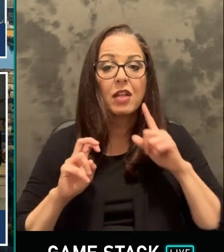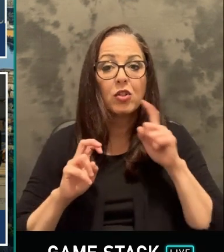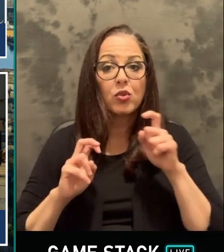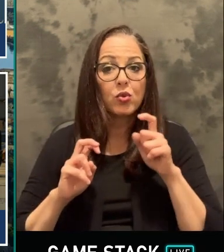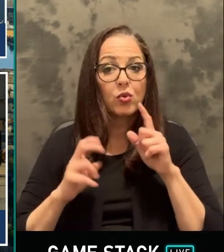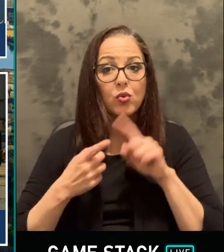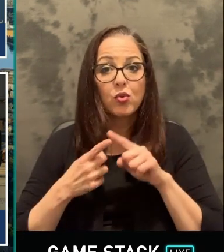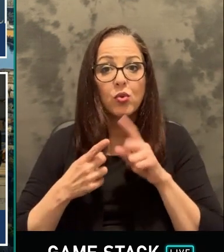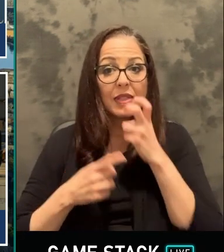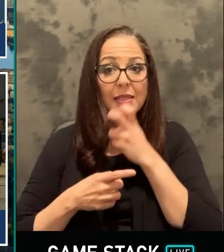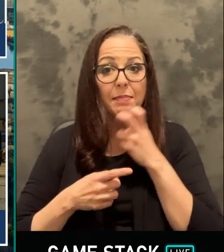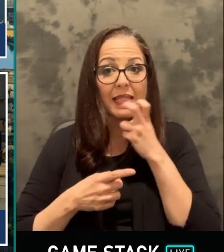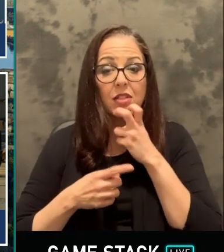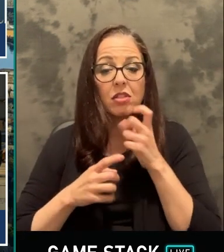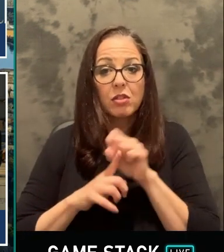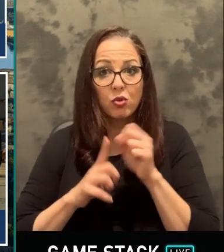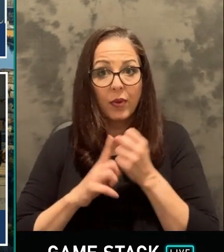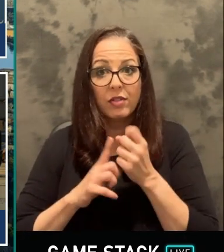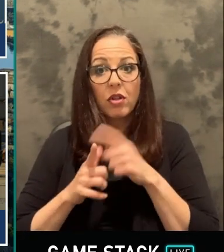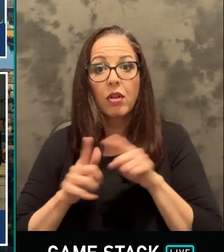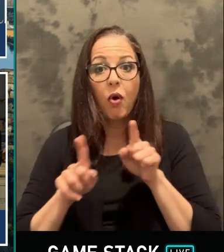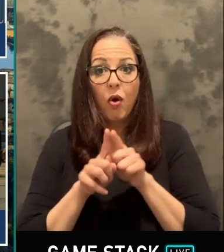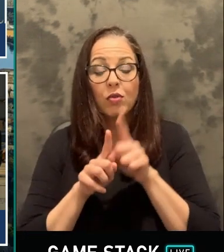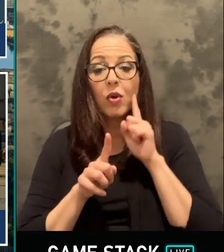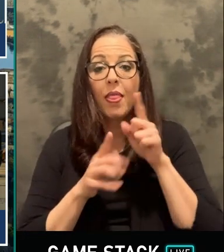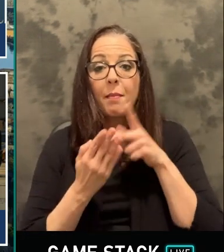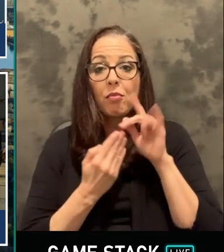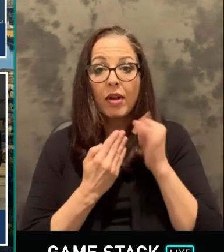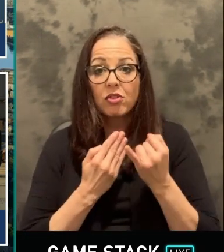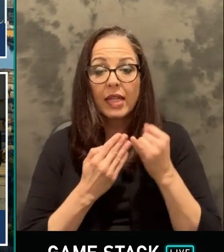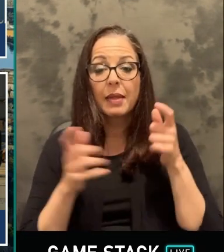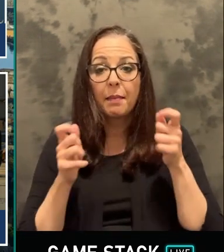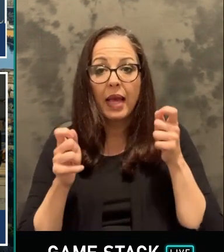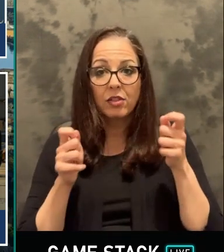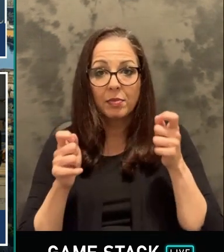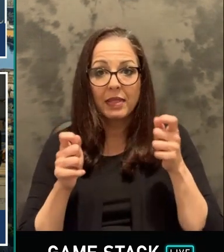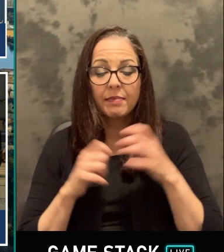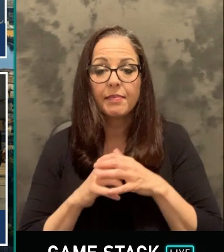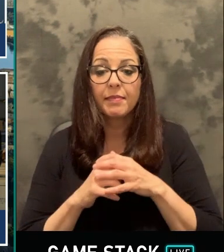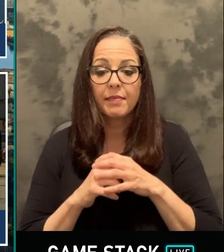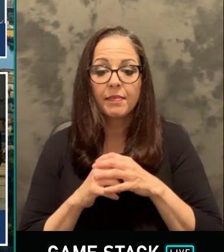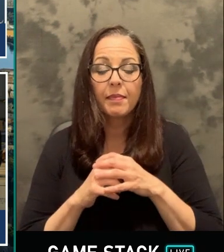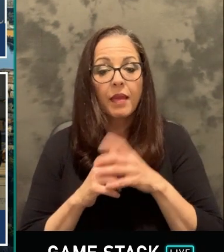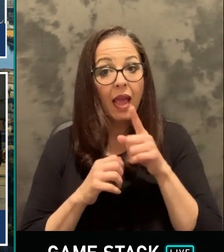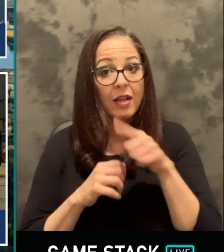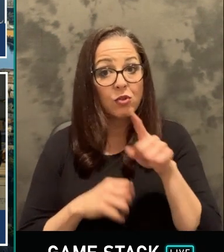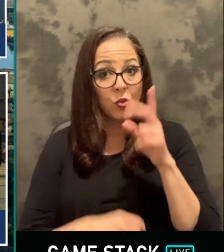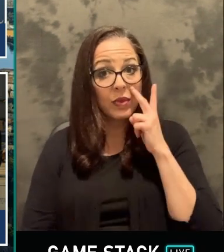and even the project management. So, as you will see in these next slides,